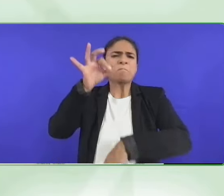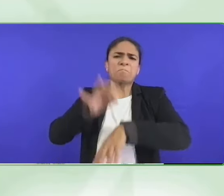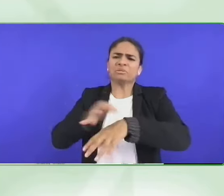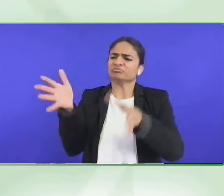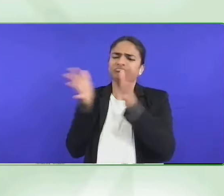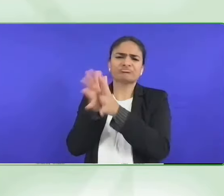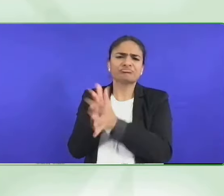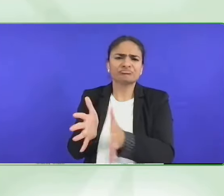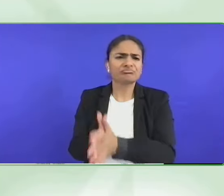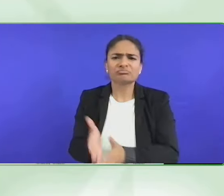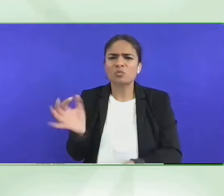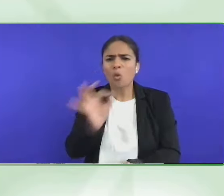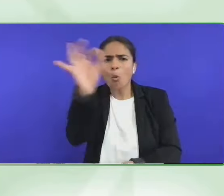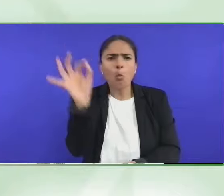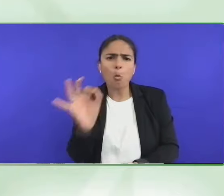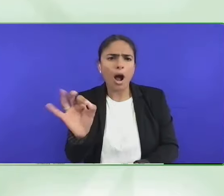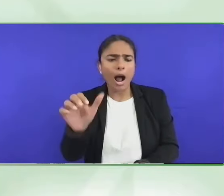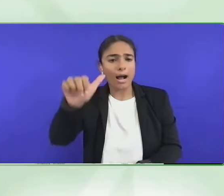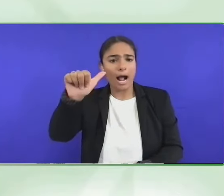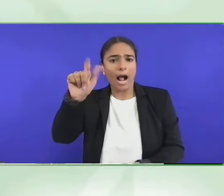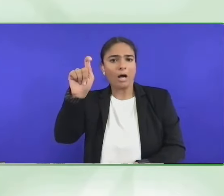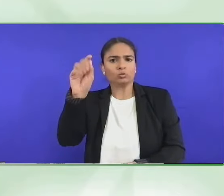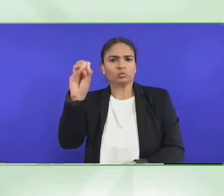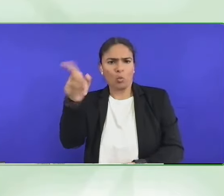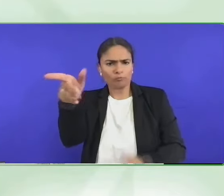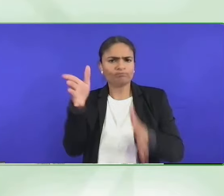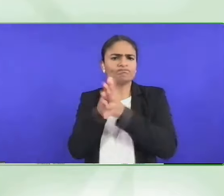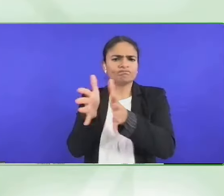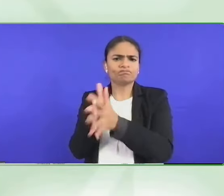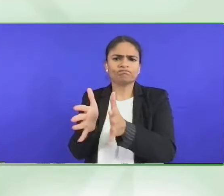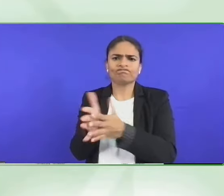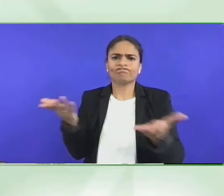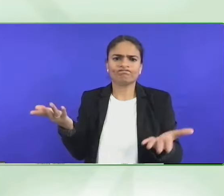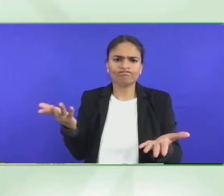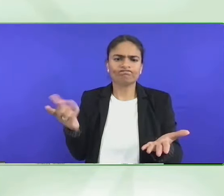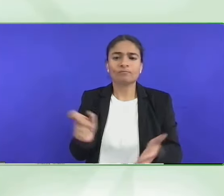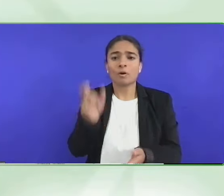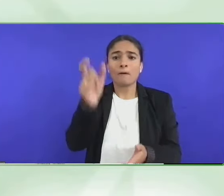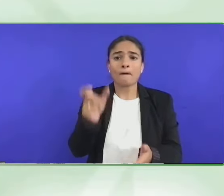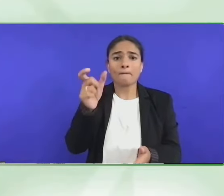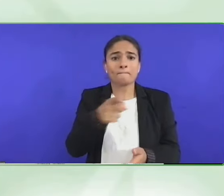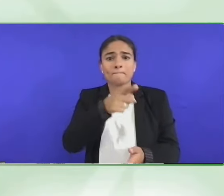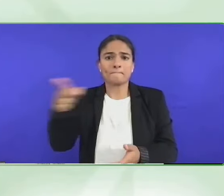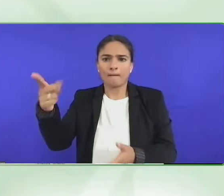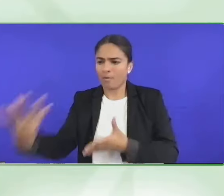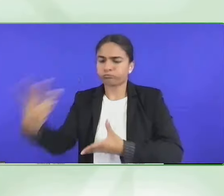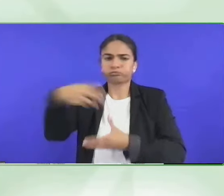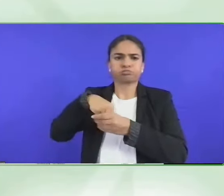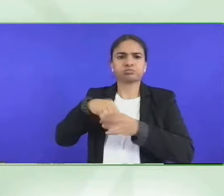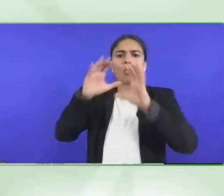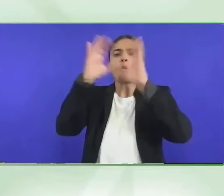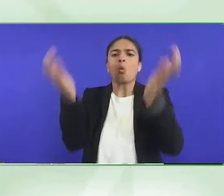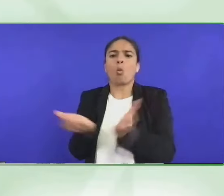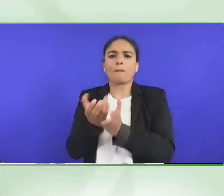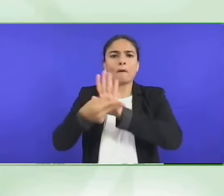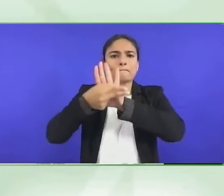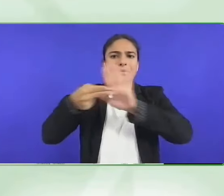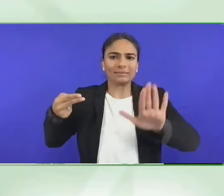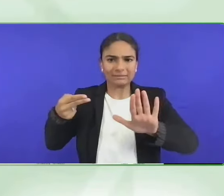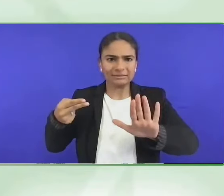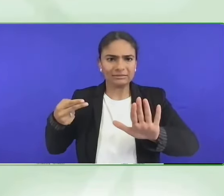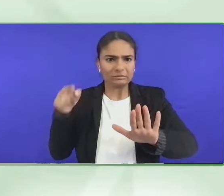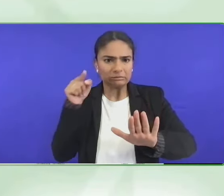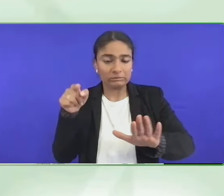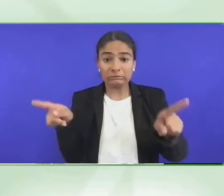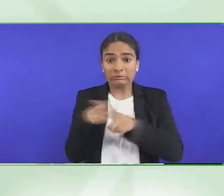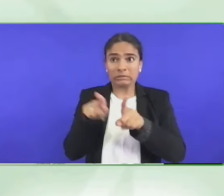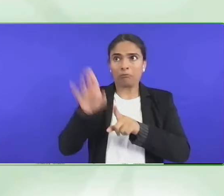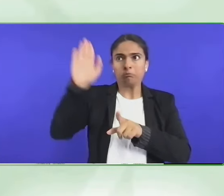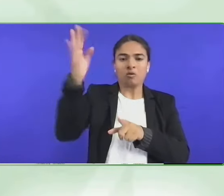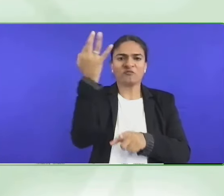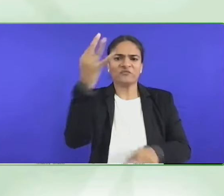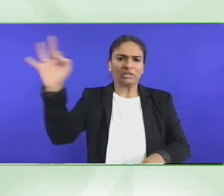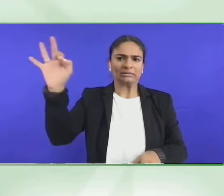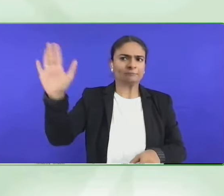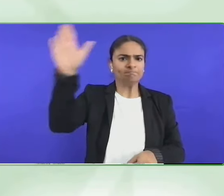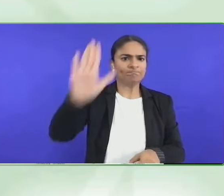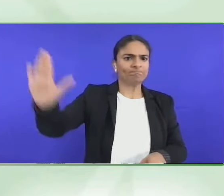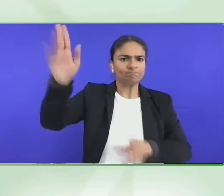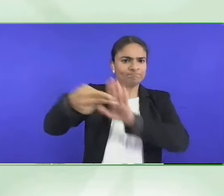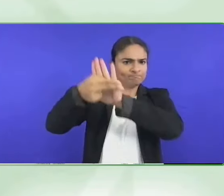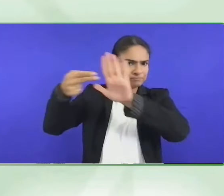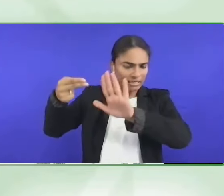I was actually typing a comments that I will have forgotten.